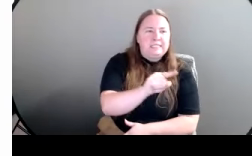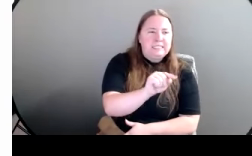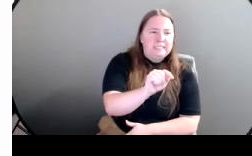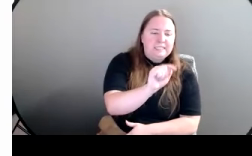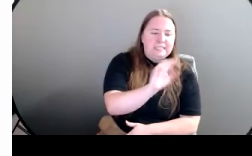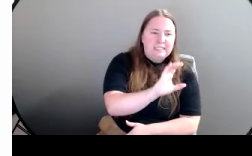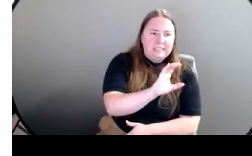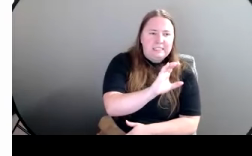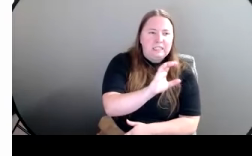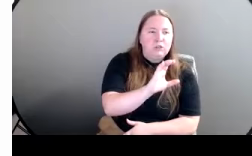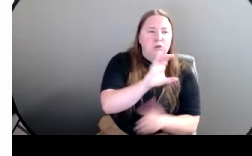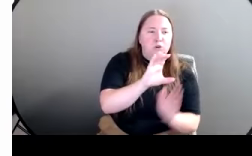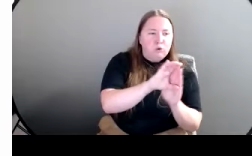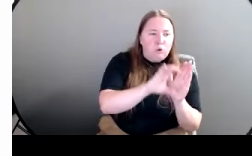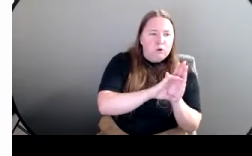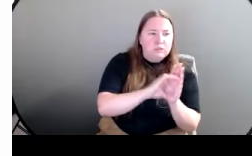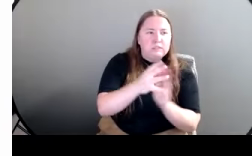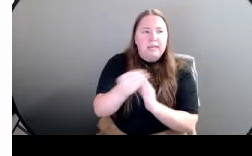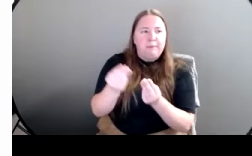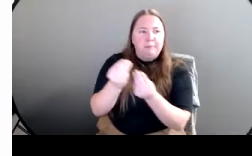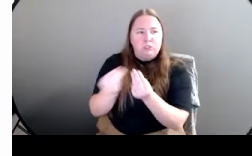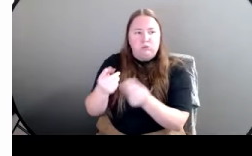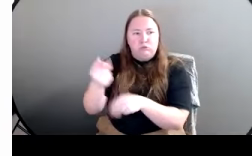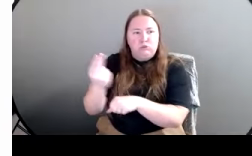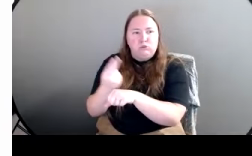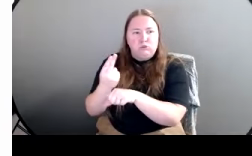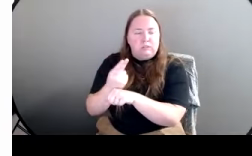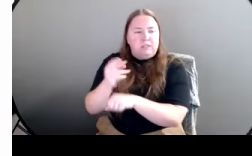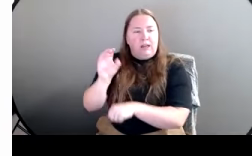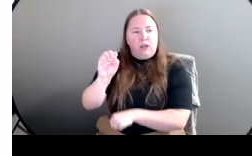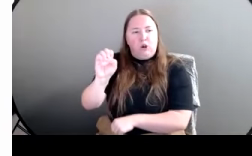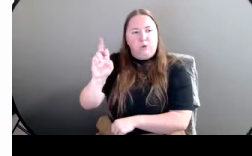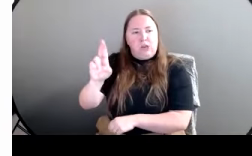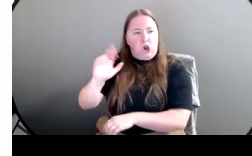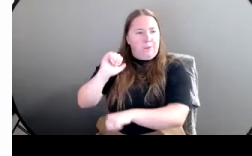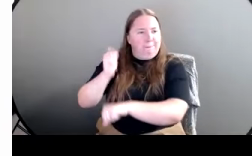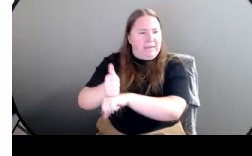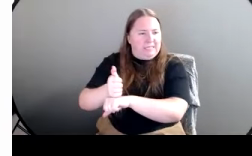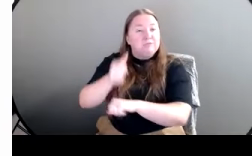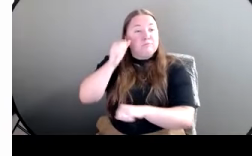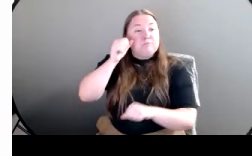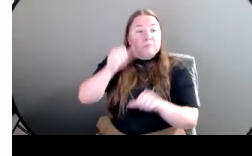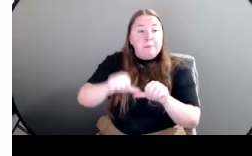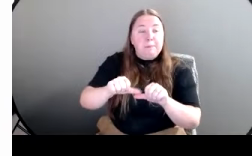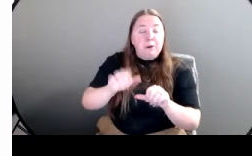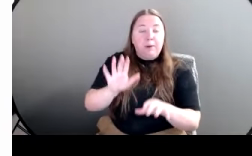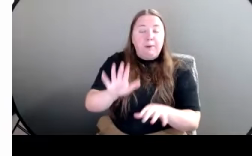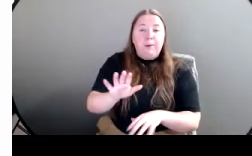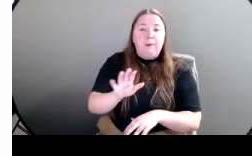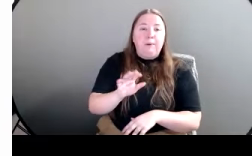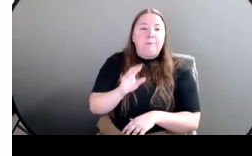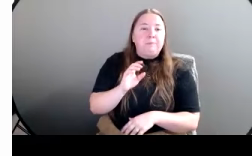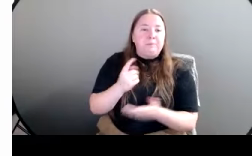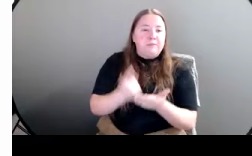and materials that you're using, that are, OER based. And so, remember, you know, really, sometimes they can be synonymous.